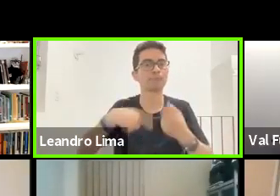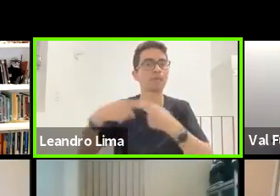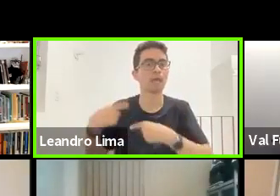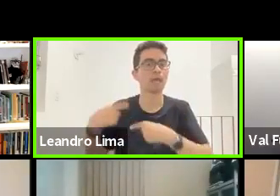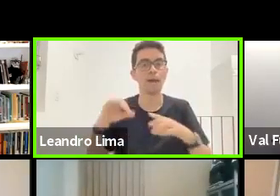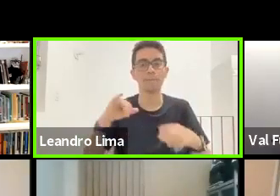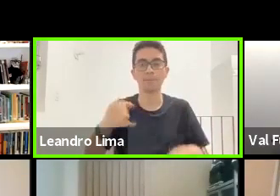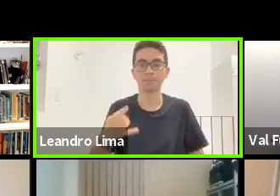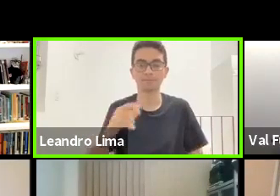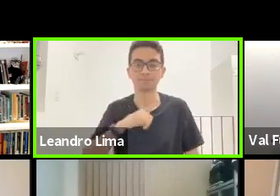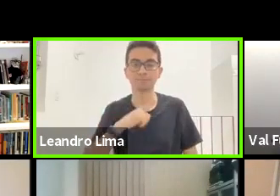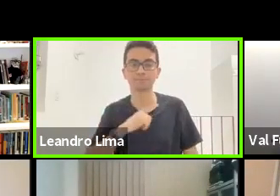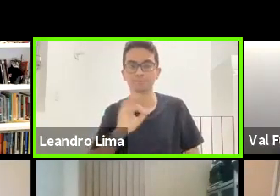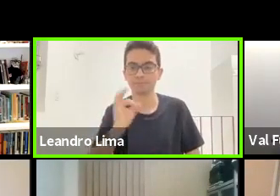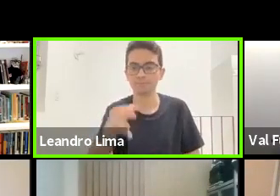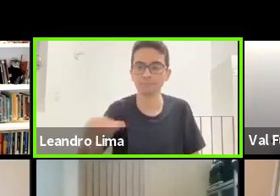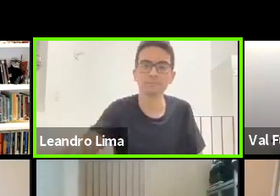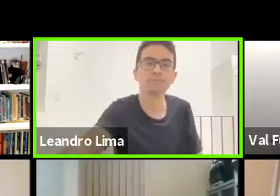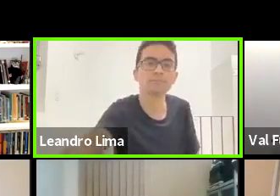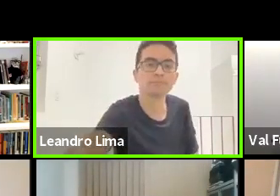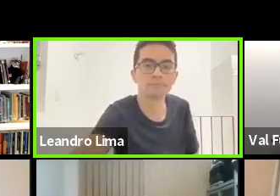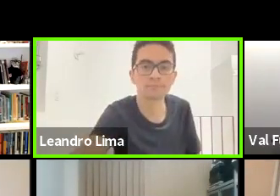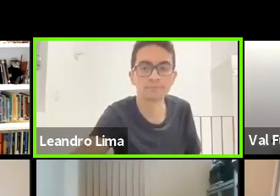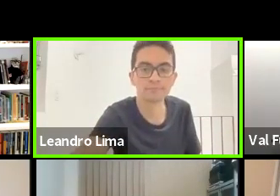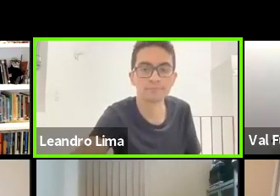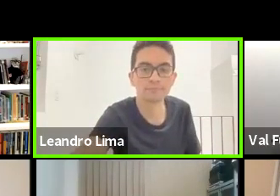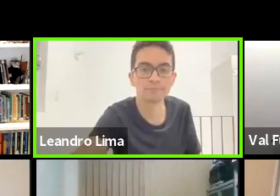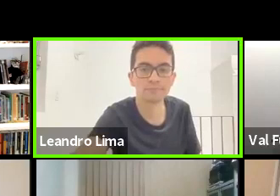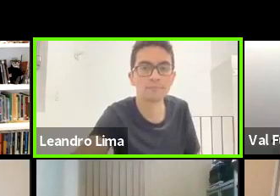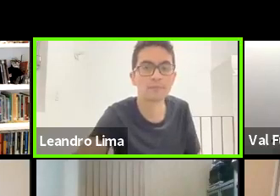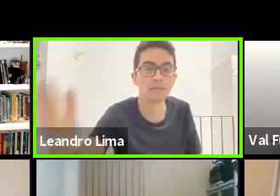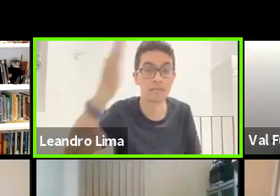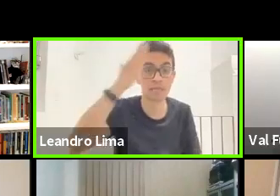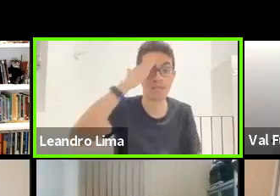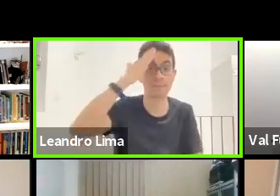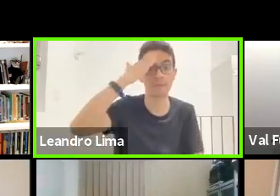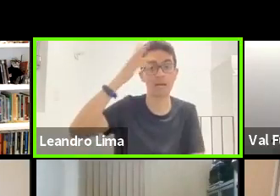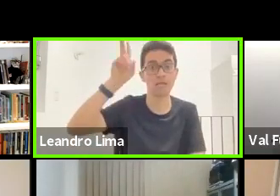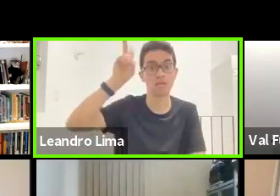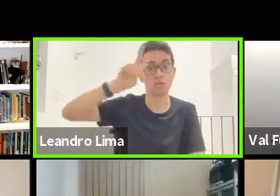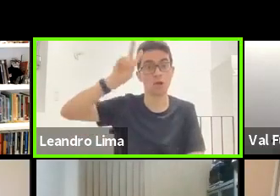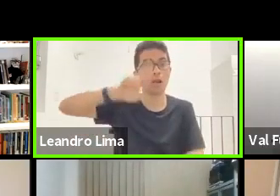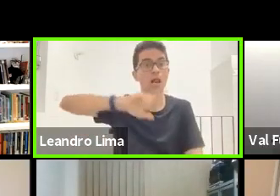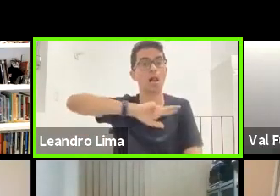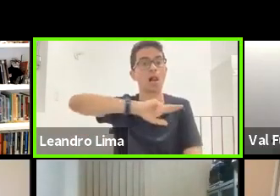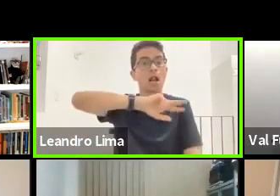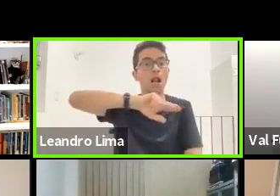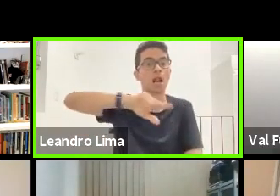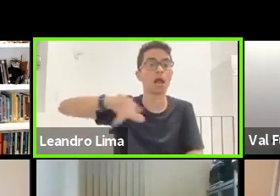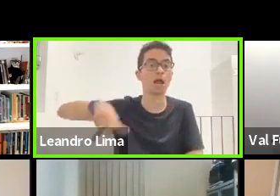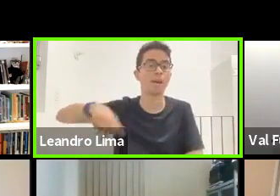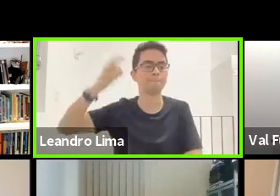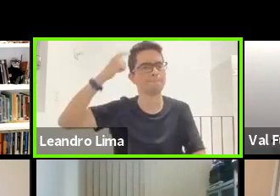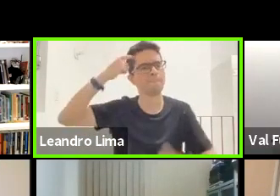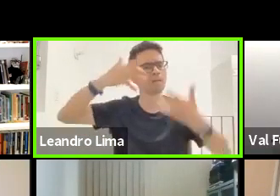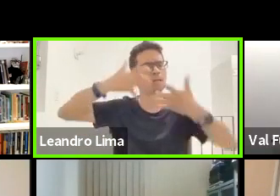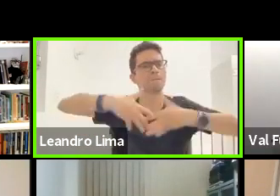o perpetuate that line of perpetuate that line of thought. So, but I think it's a very but I think it's a very interesting question.